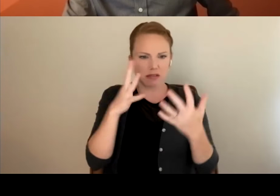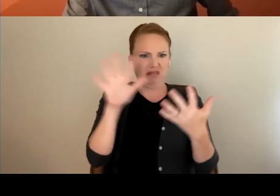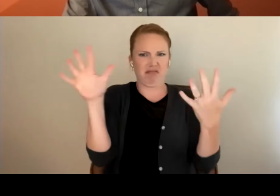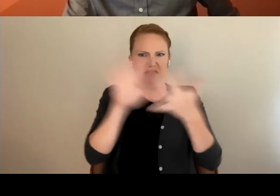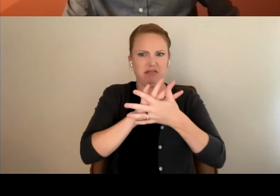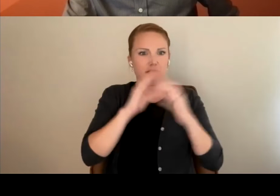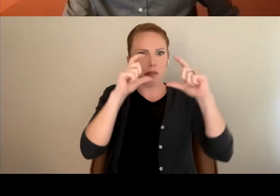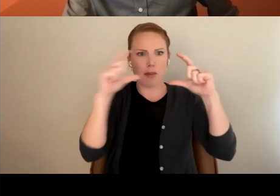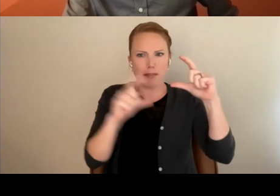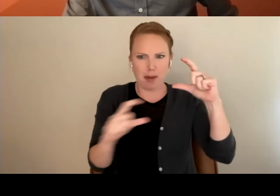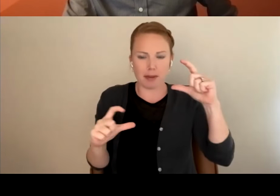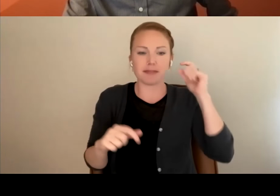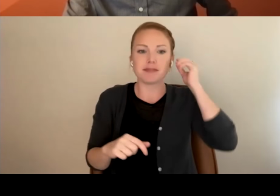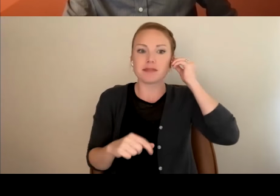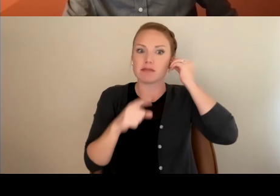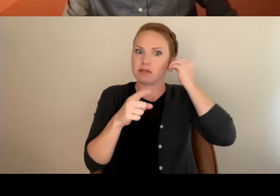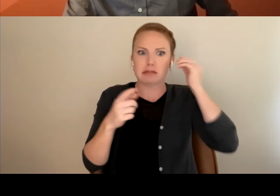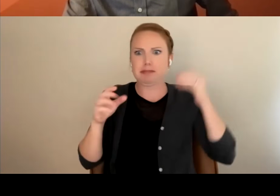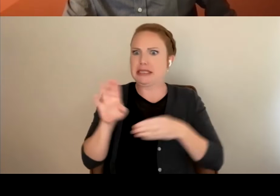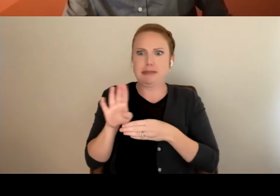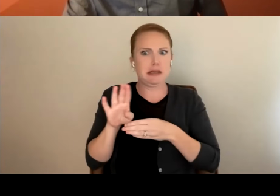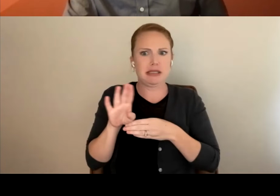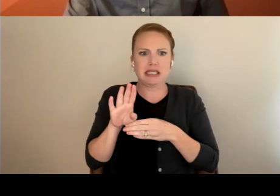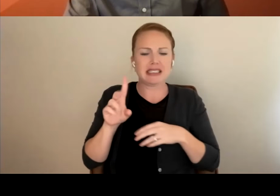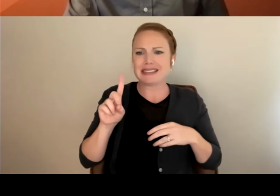everyone it's just a super busy dashboard with lots of different types of graphs that